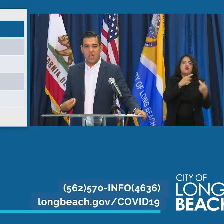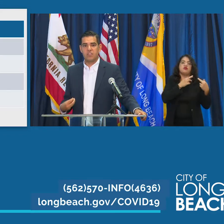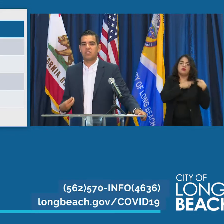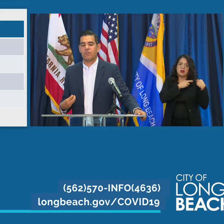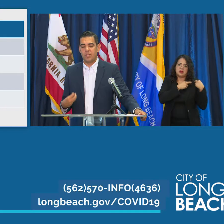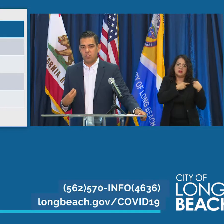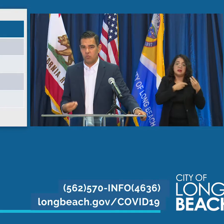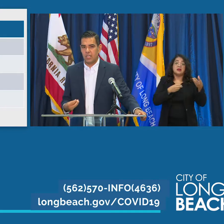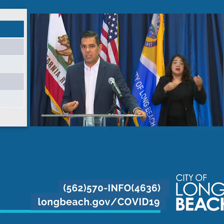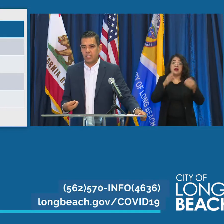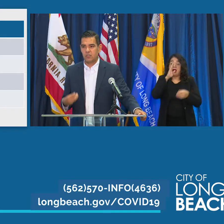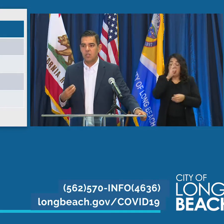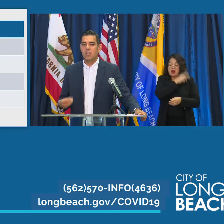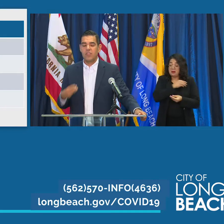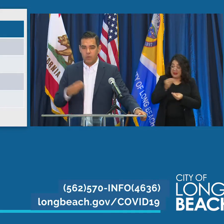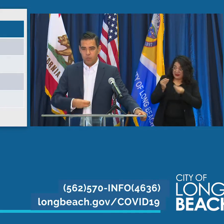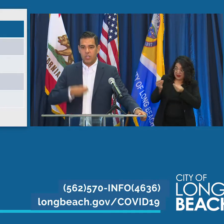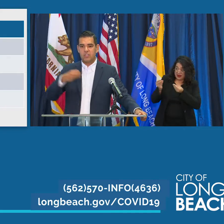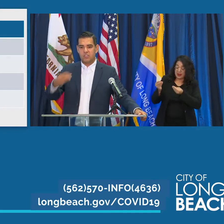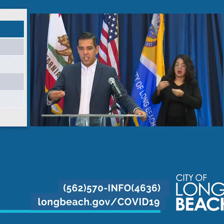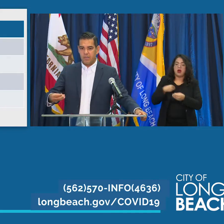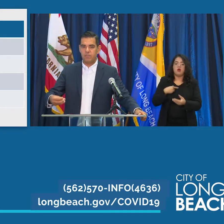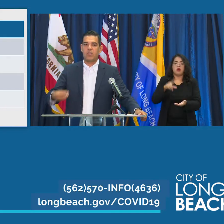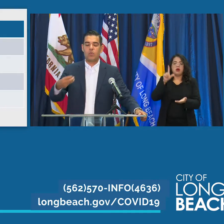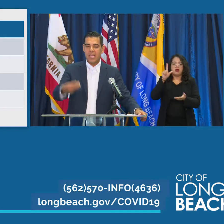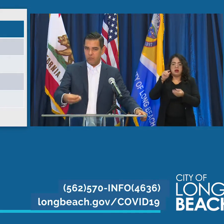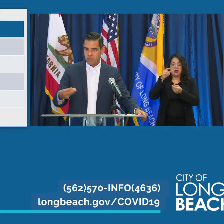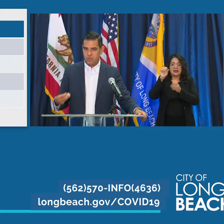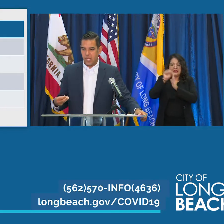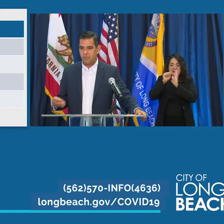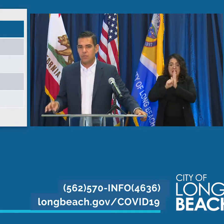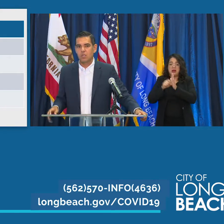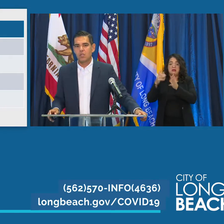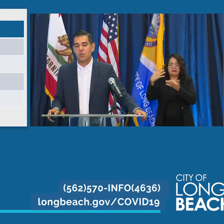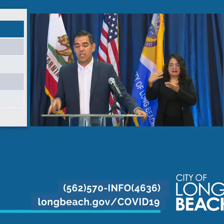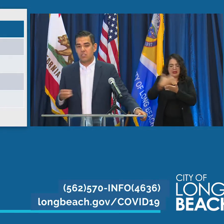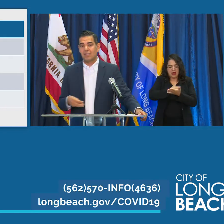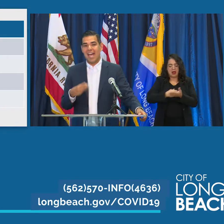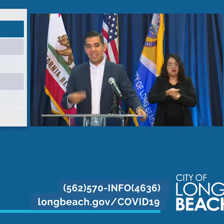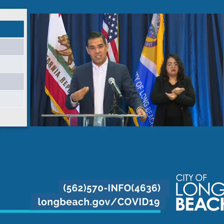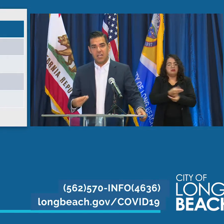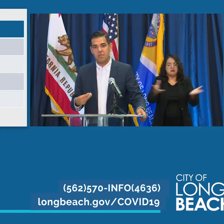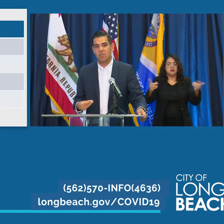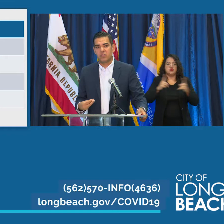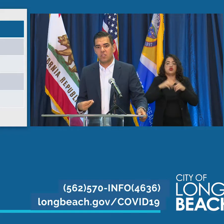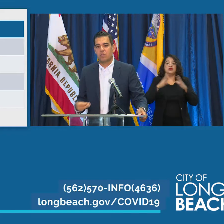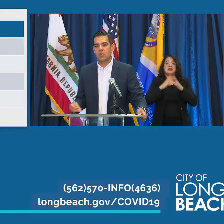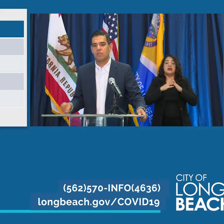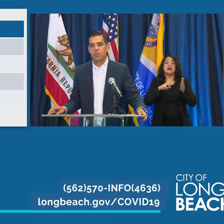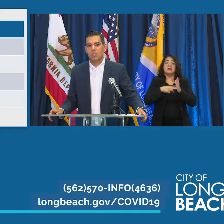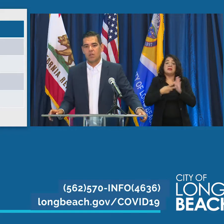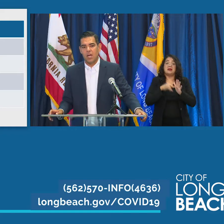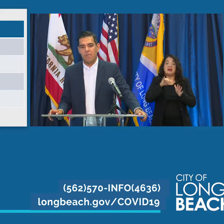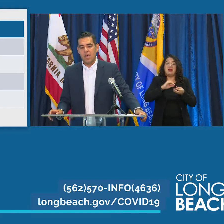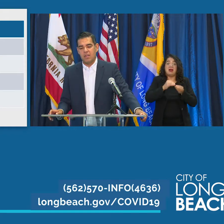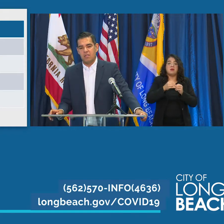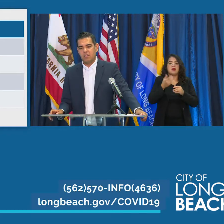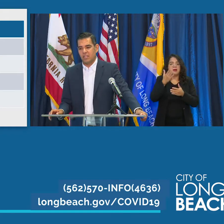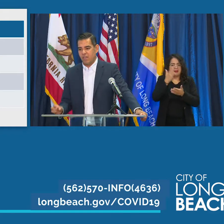us this information directly-- they report it to the state, and then we get it from the state. There is lag time in this number, and